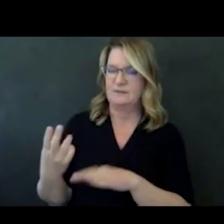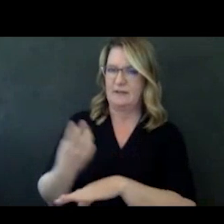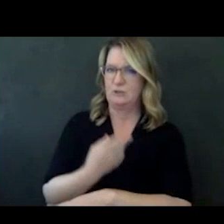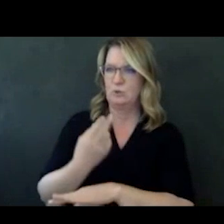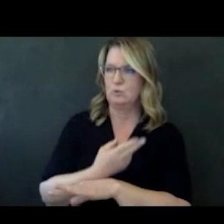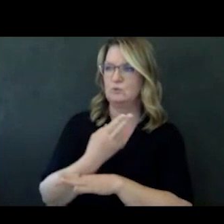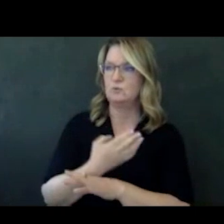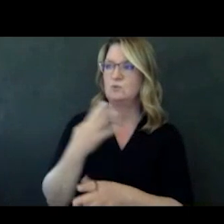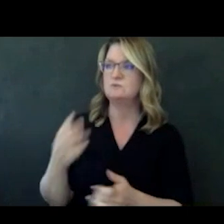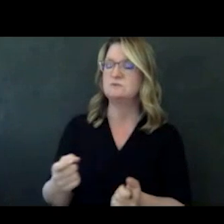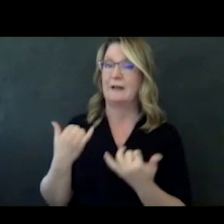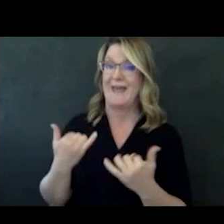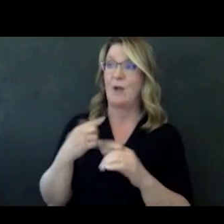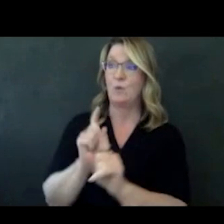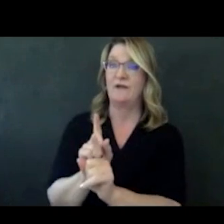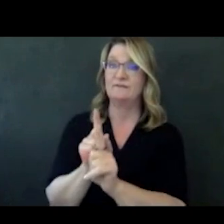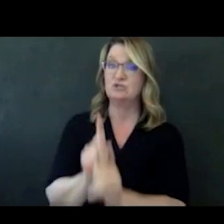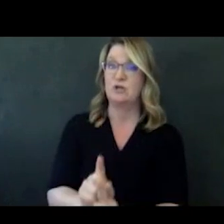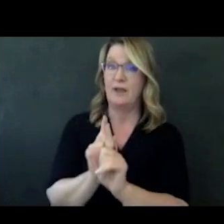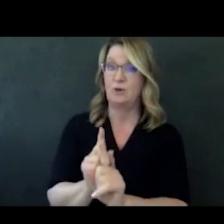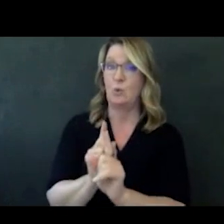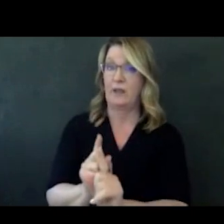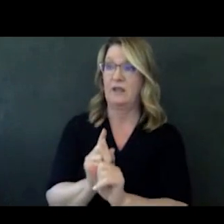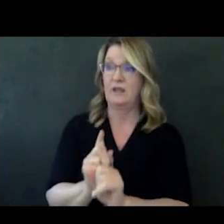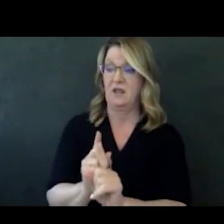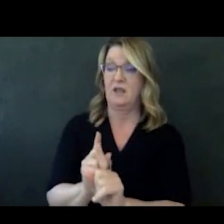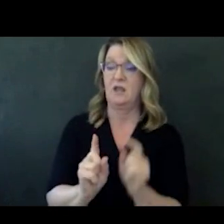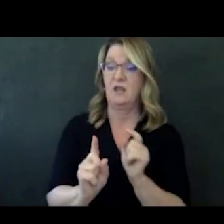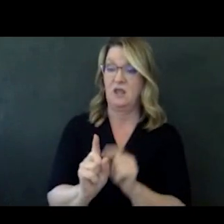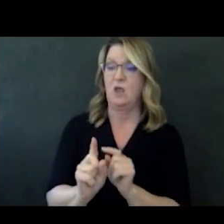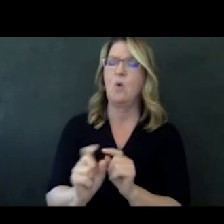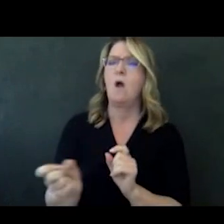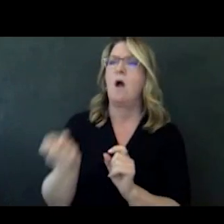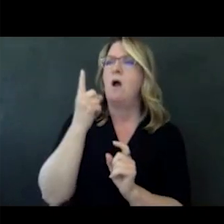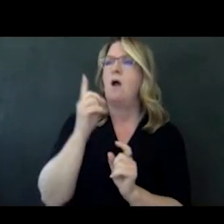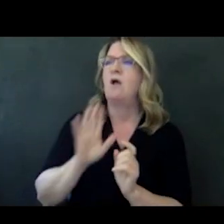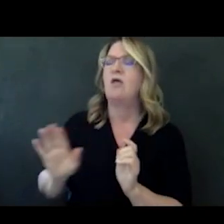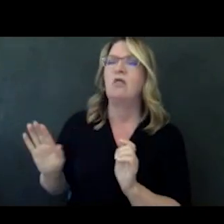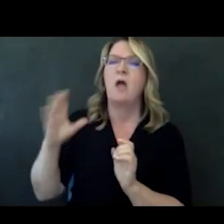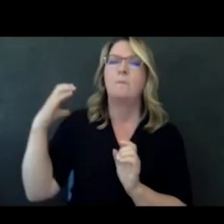a current exemplary employee, we're trying to understand employers' expectations and unique